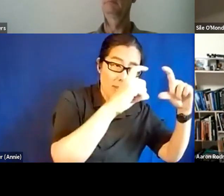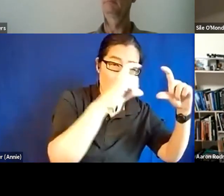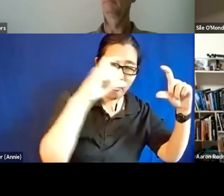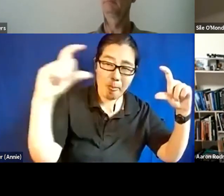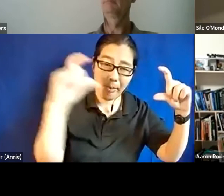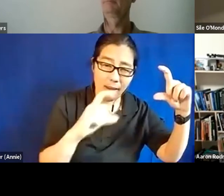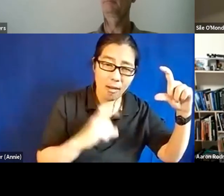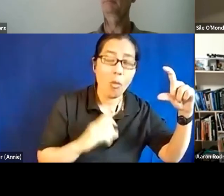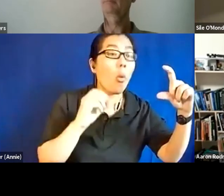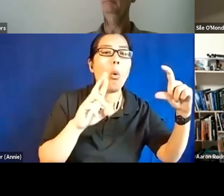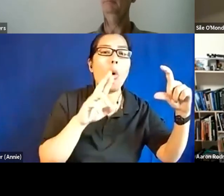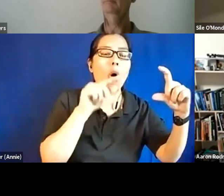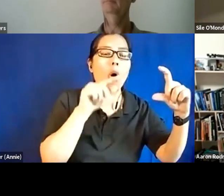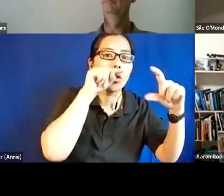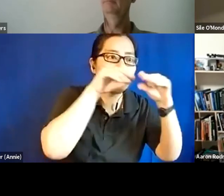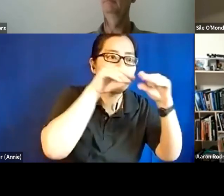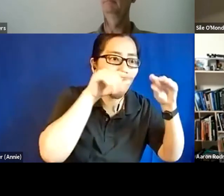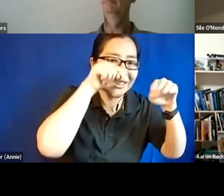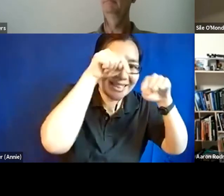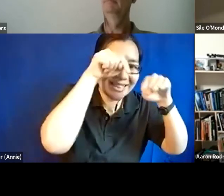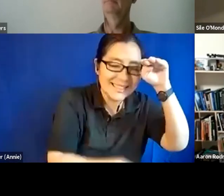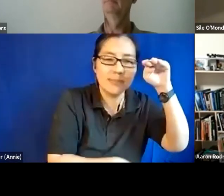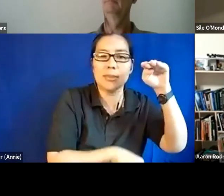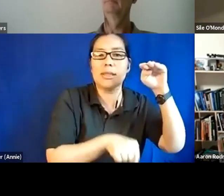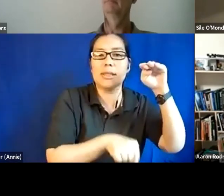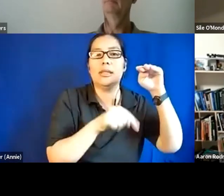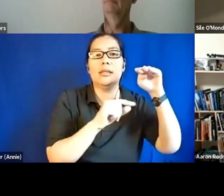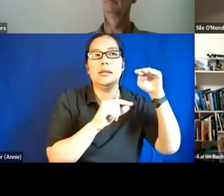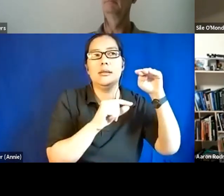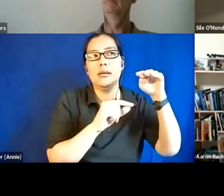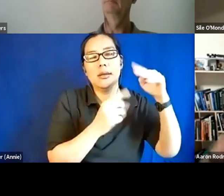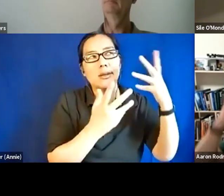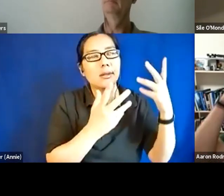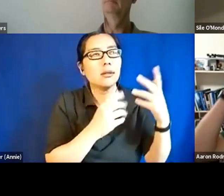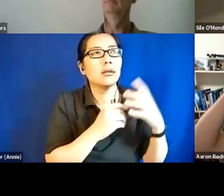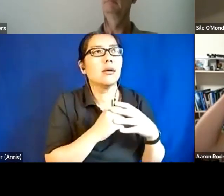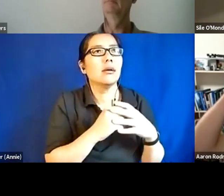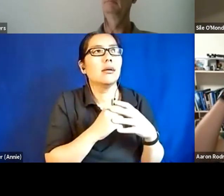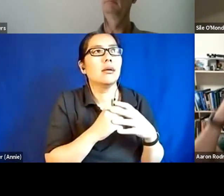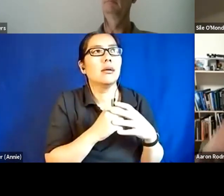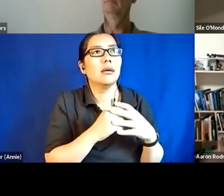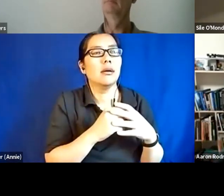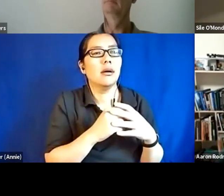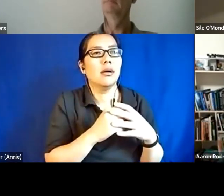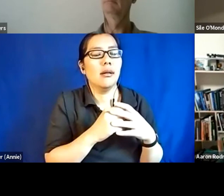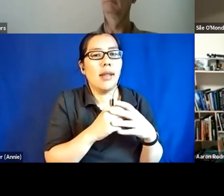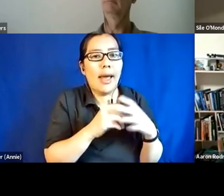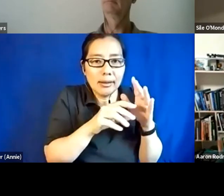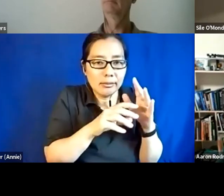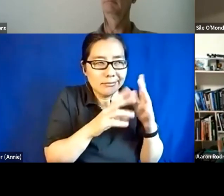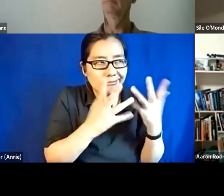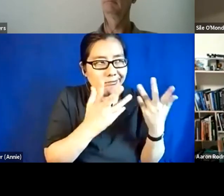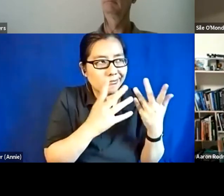into the panel in terms of sort of object wise for